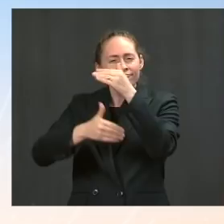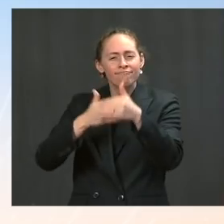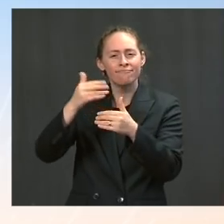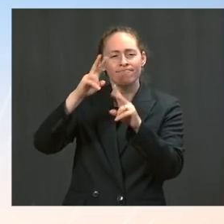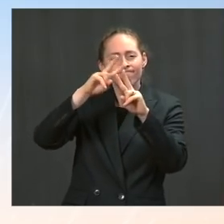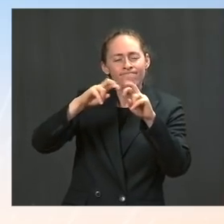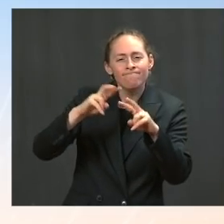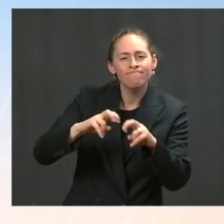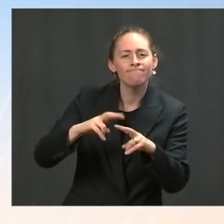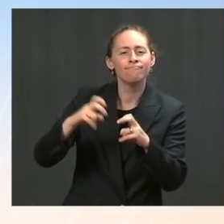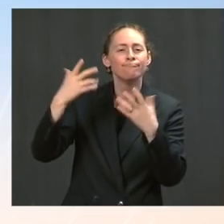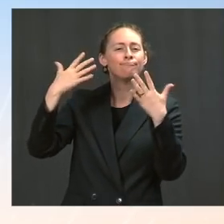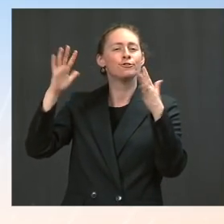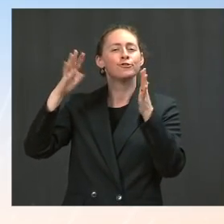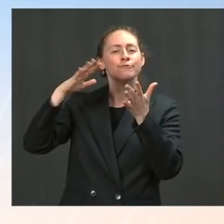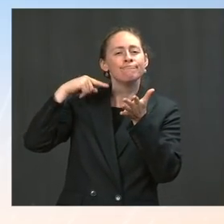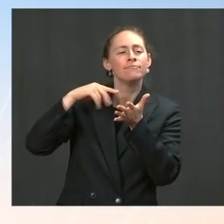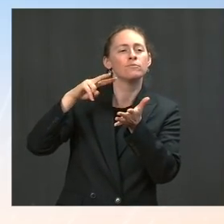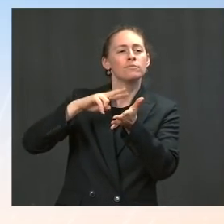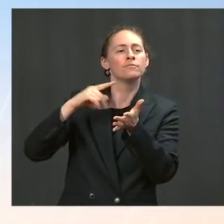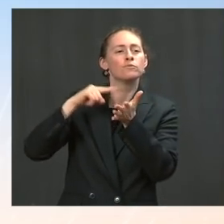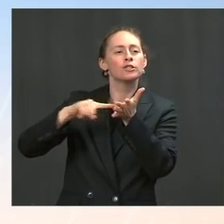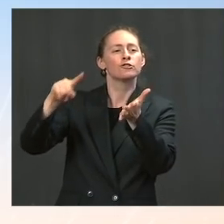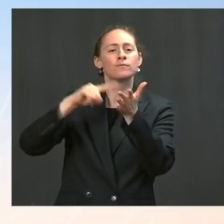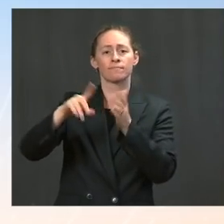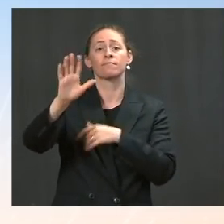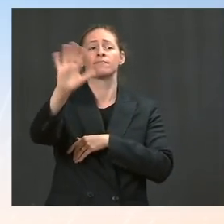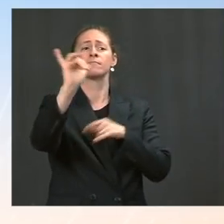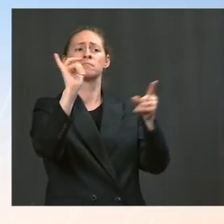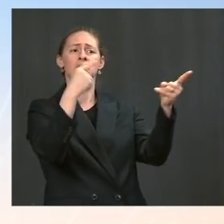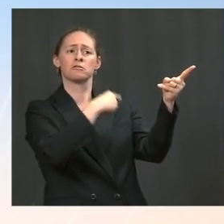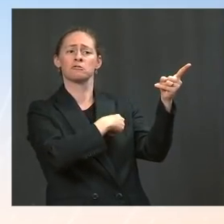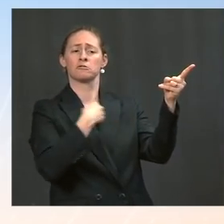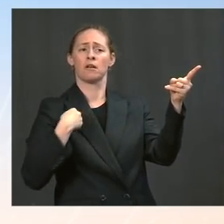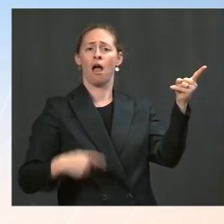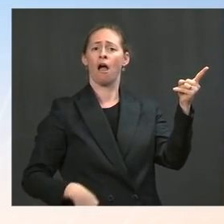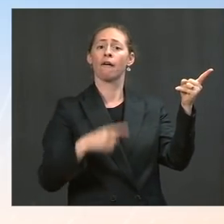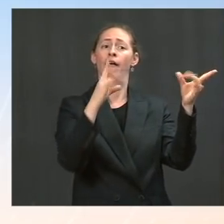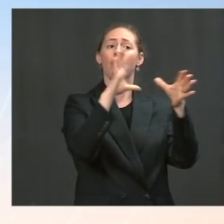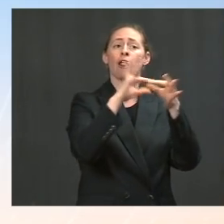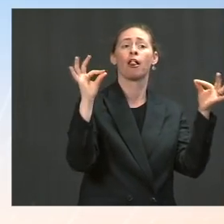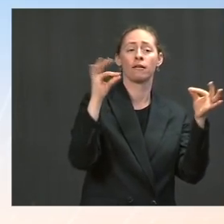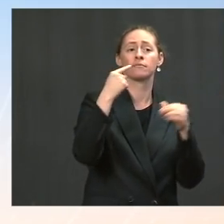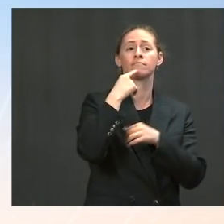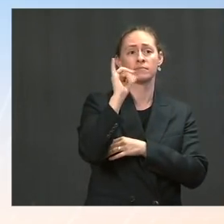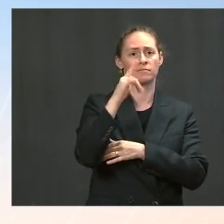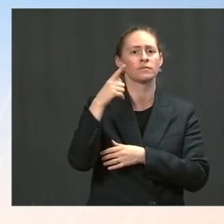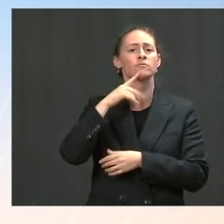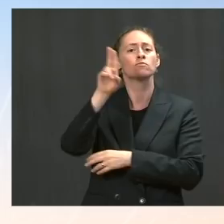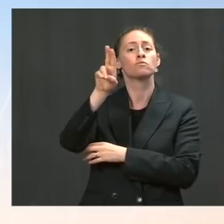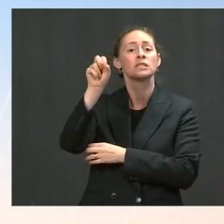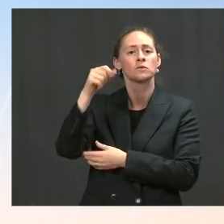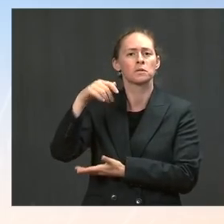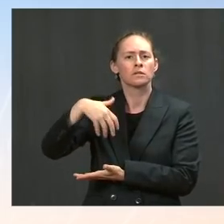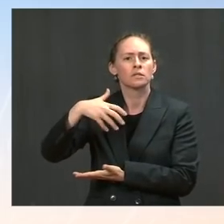So, the PRC, for example, has also suggested that the United States hoards COVID-19 treatments and prevents other countries from acquiring vaccines,